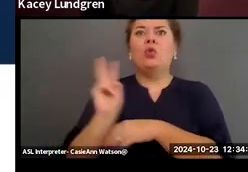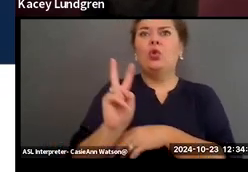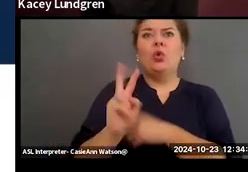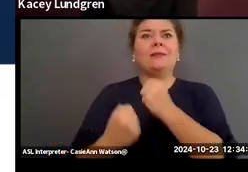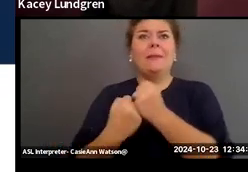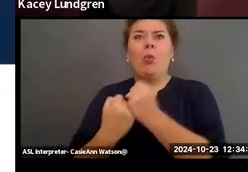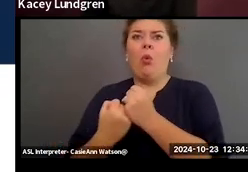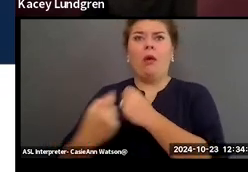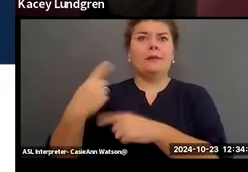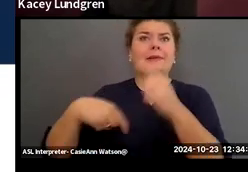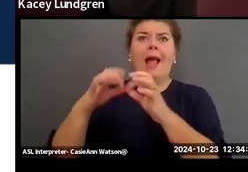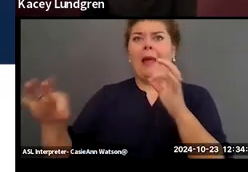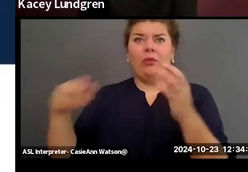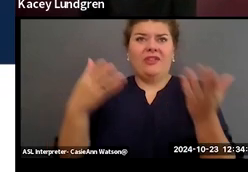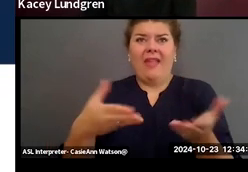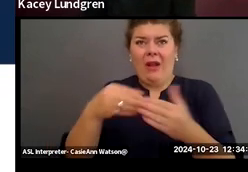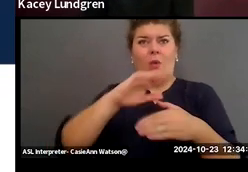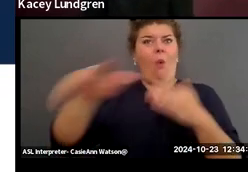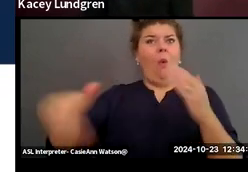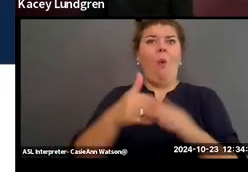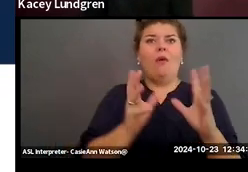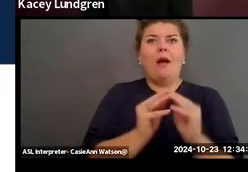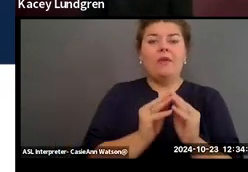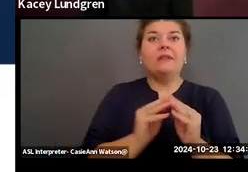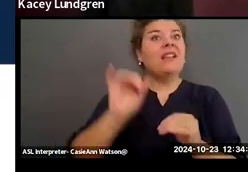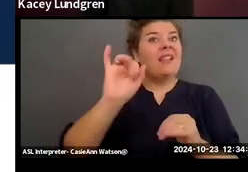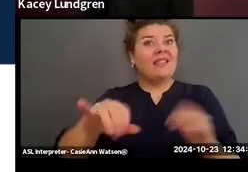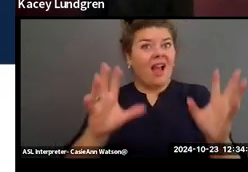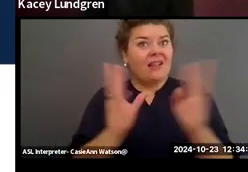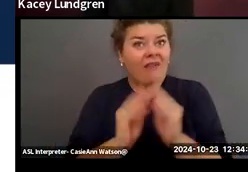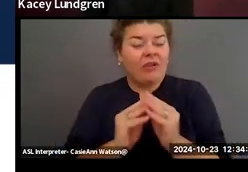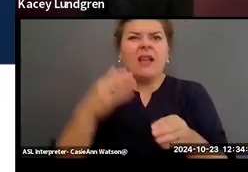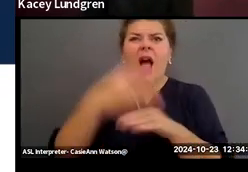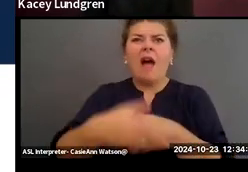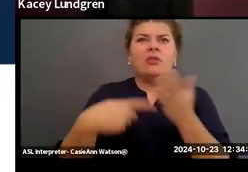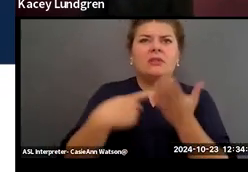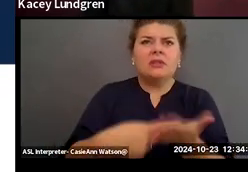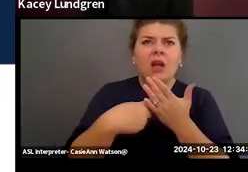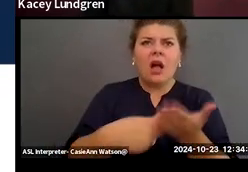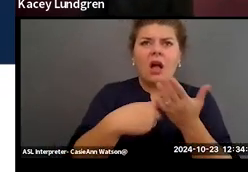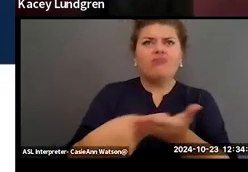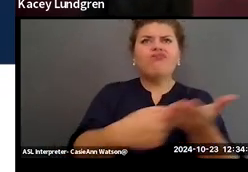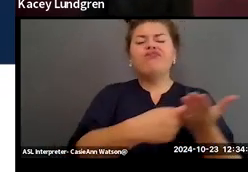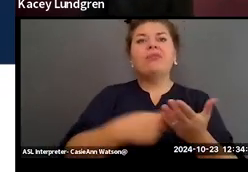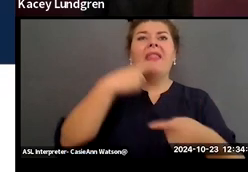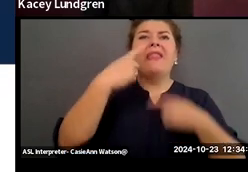of sign language in attendance. At the conference after brief discussions, these hearing policy makers